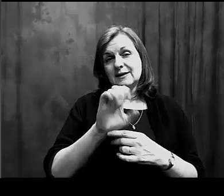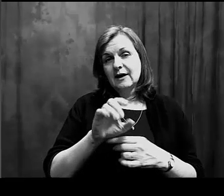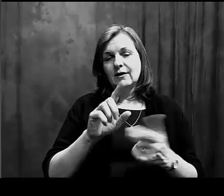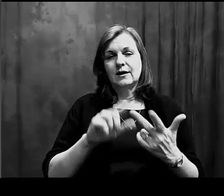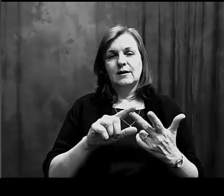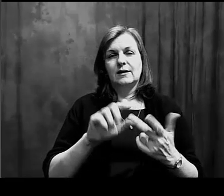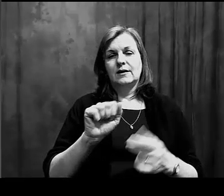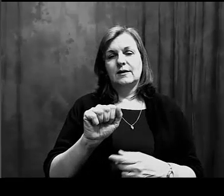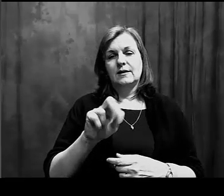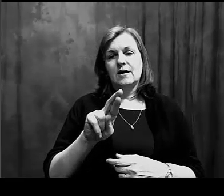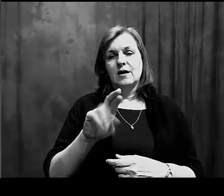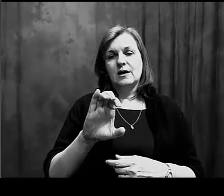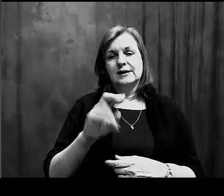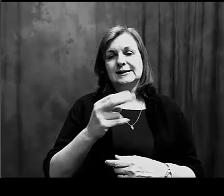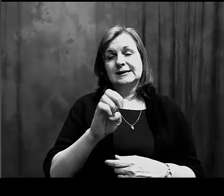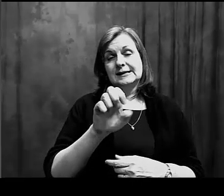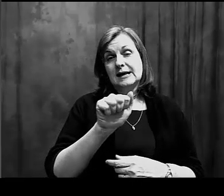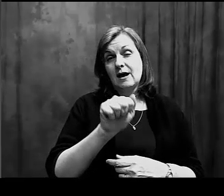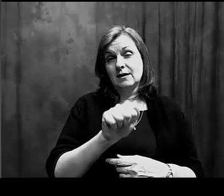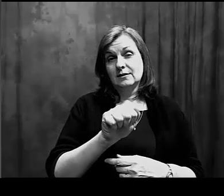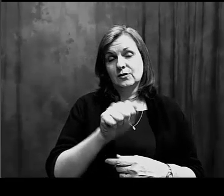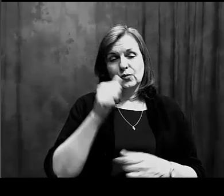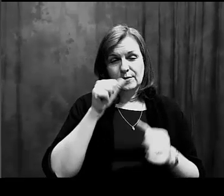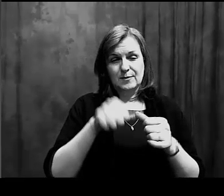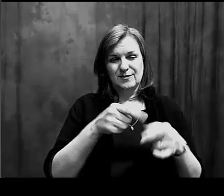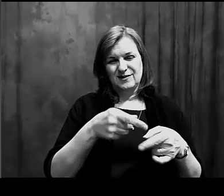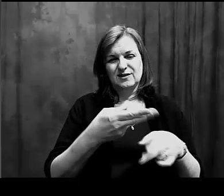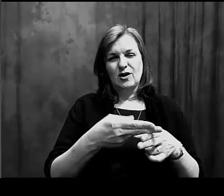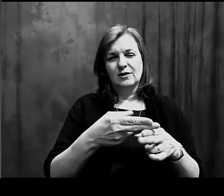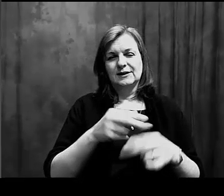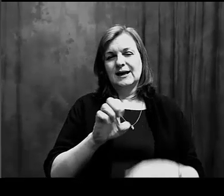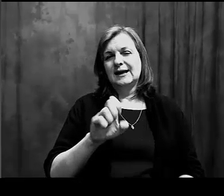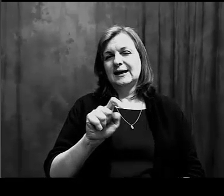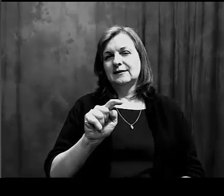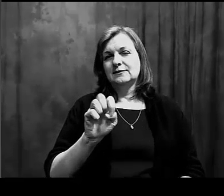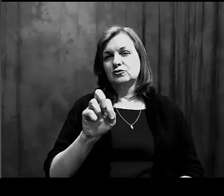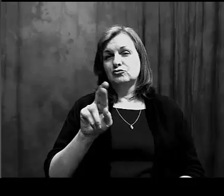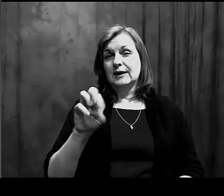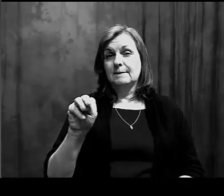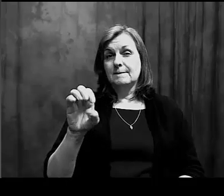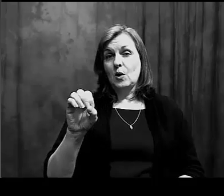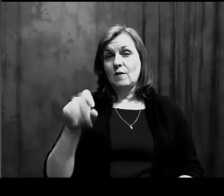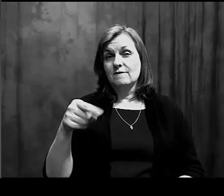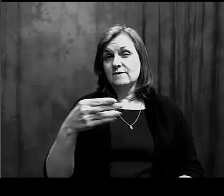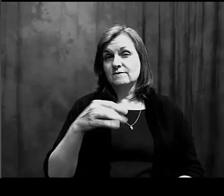and archaea -- archaea remember are the extremeophiles the bacteria